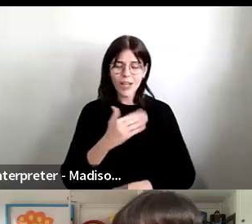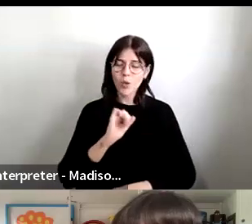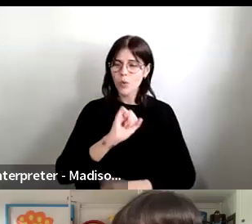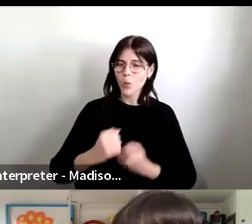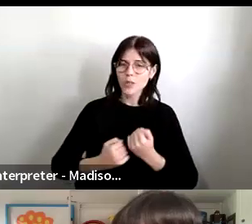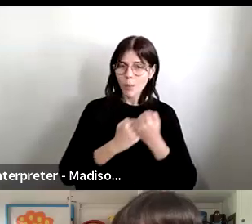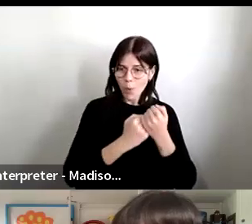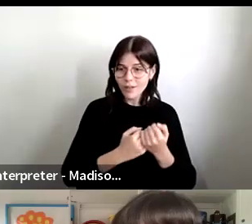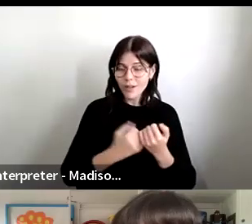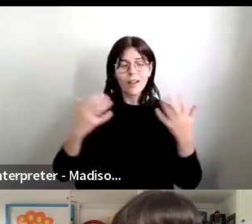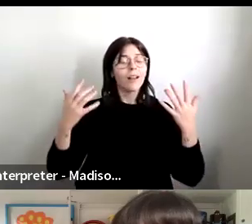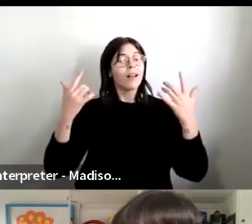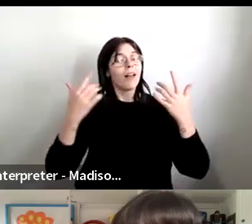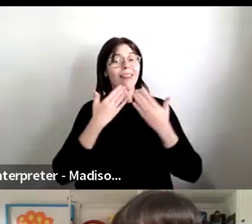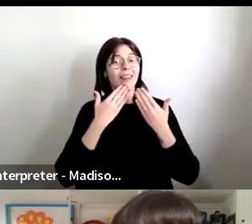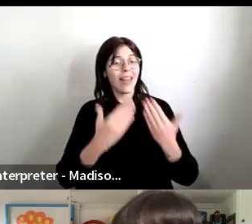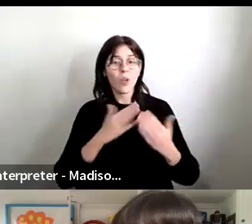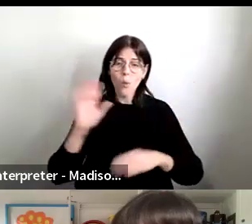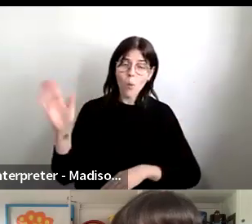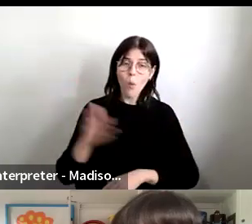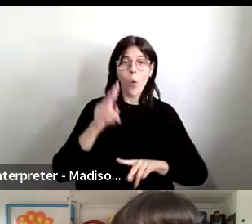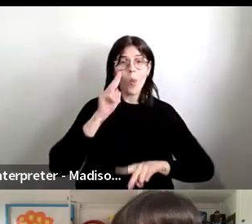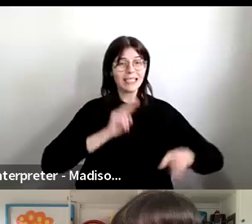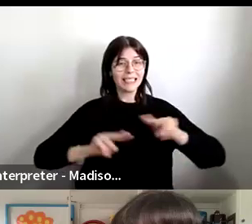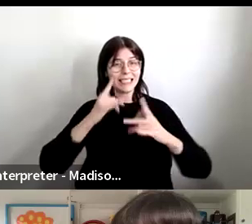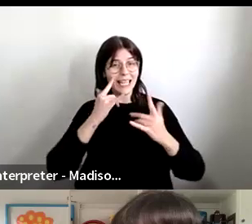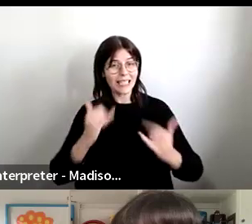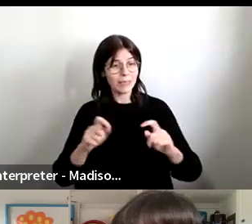Many thanks to all of the assessment team and other colleagues in our communication team